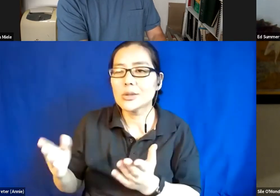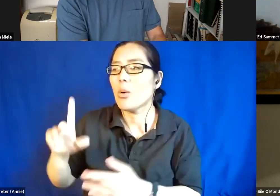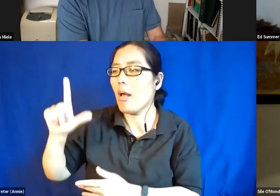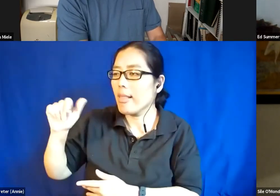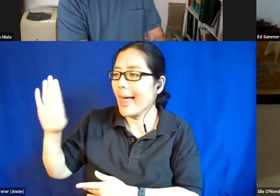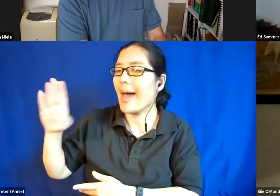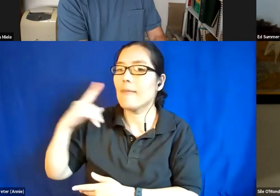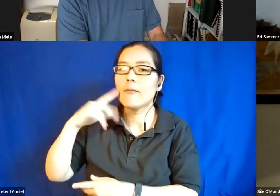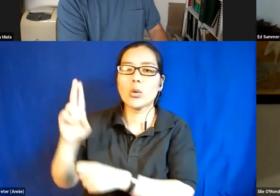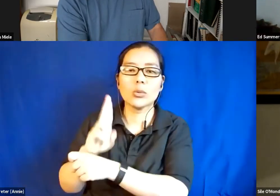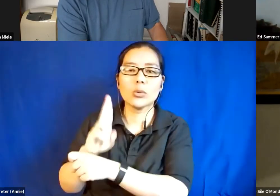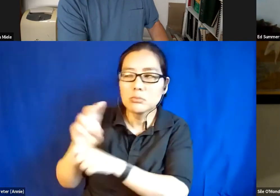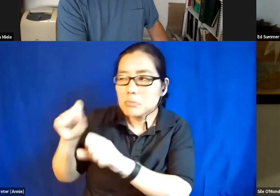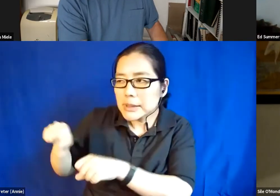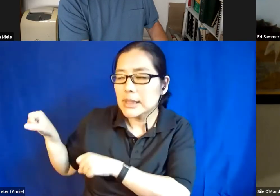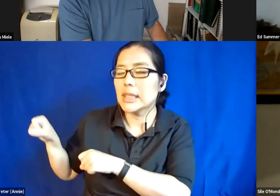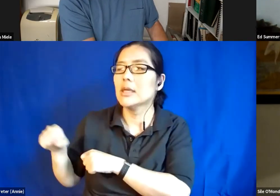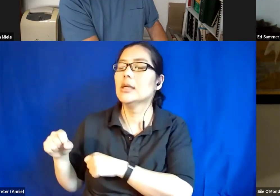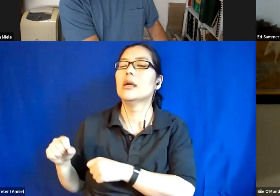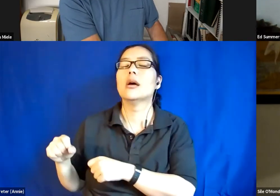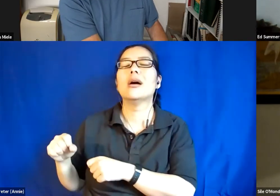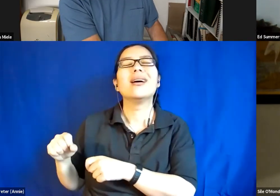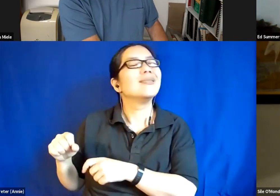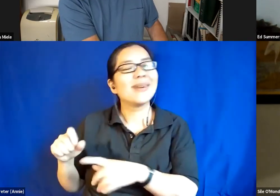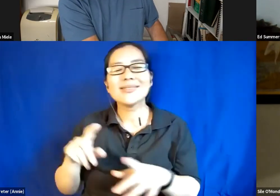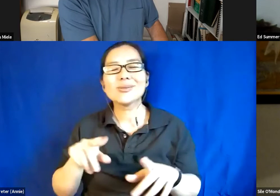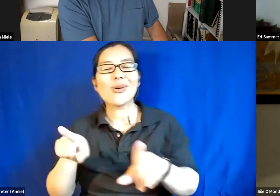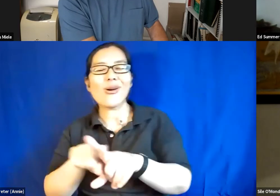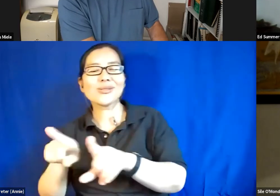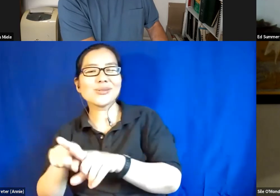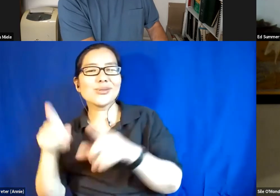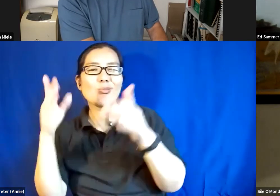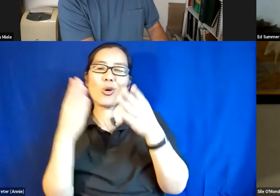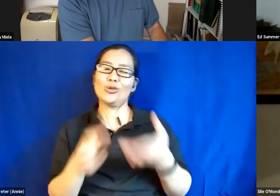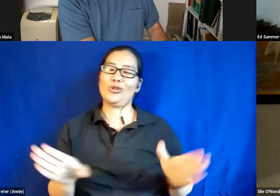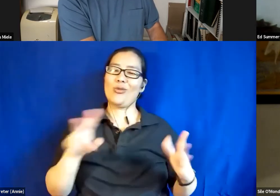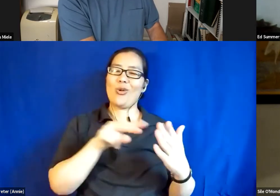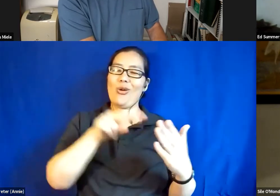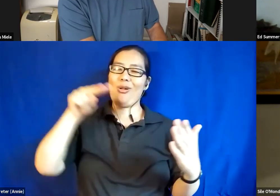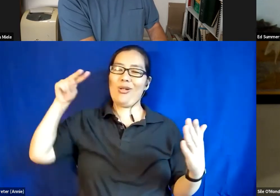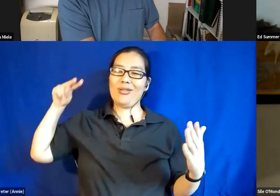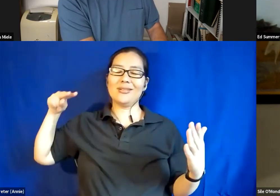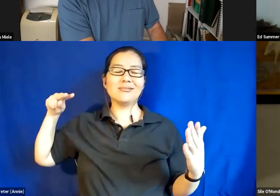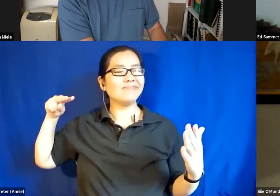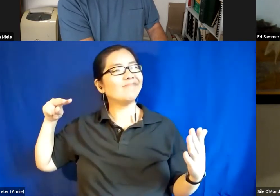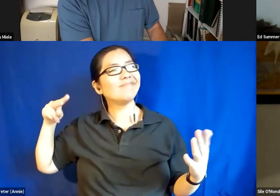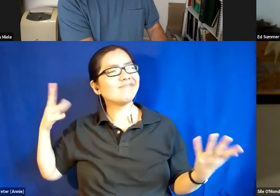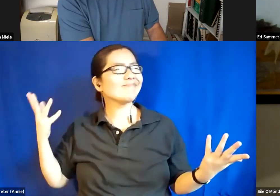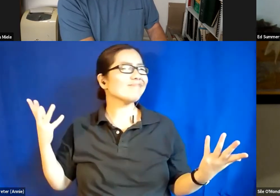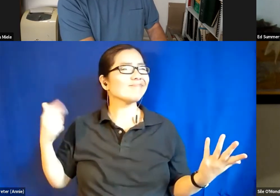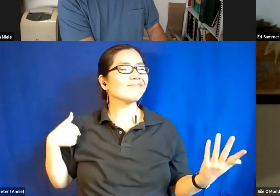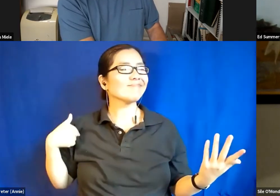empirical study. There's also the broader context of how do I choose comics? How do I